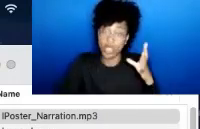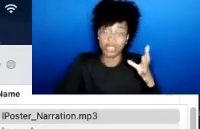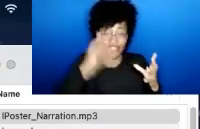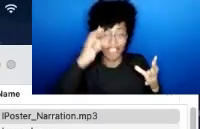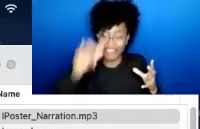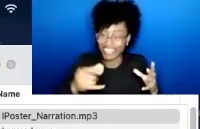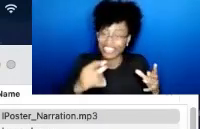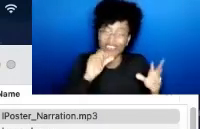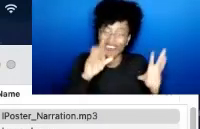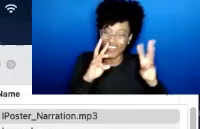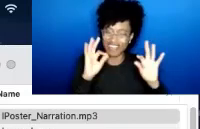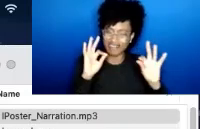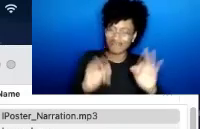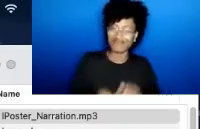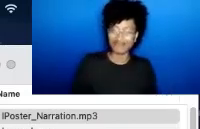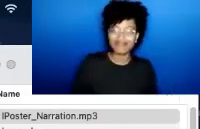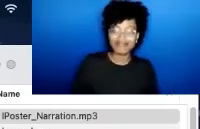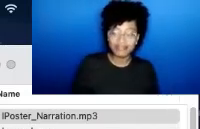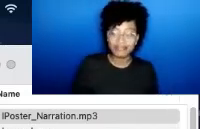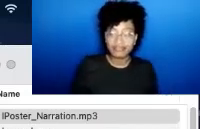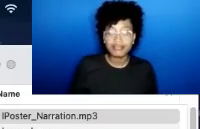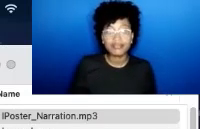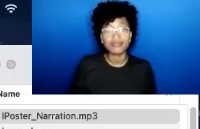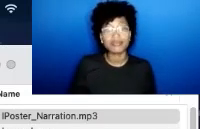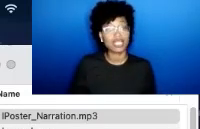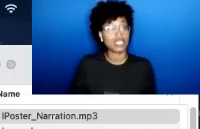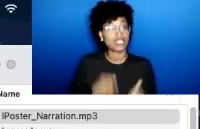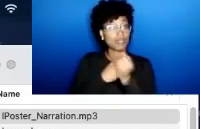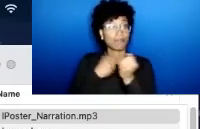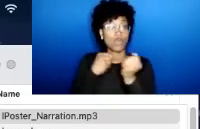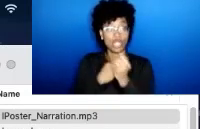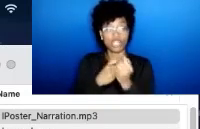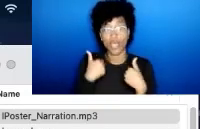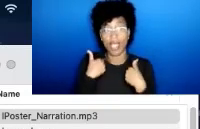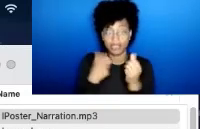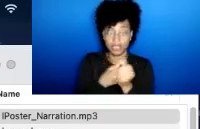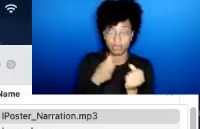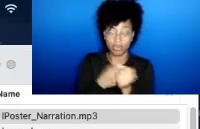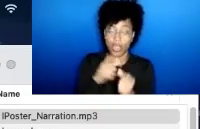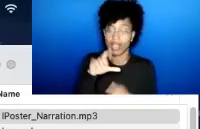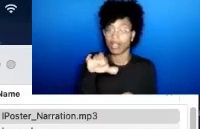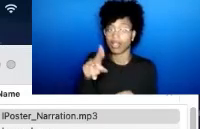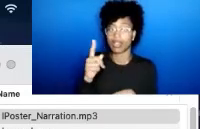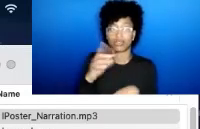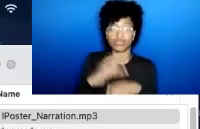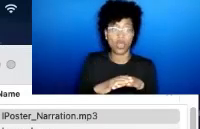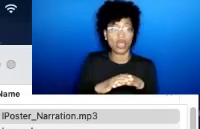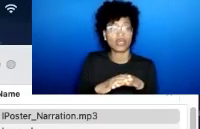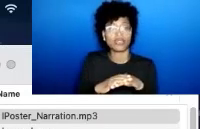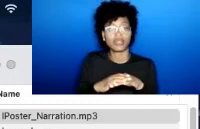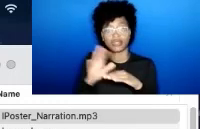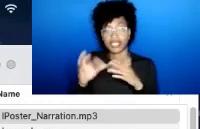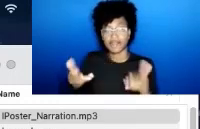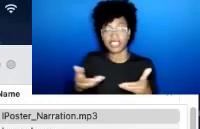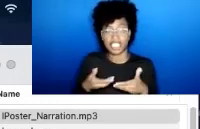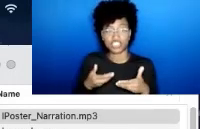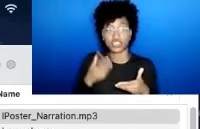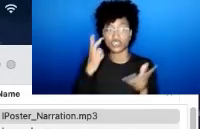07:18:42 Support. You have support links on the letter of invitation. You saw them also